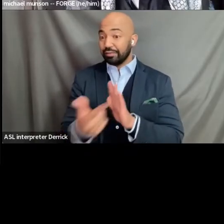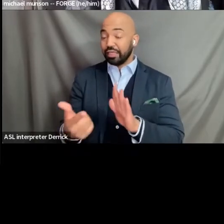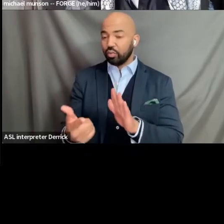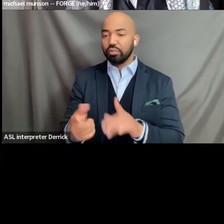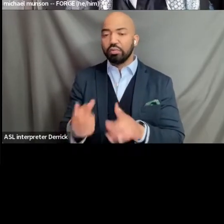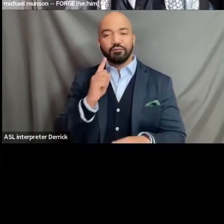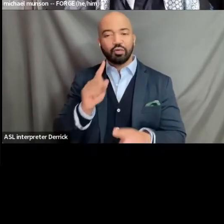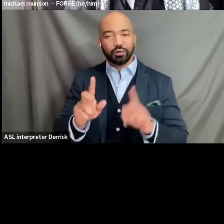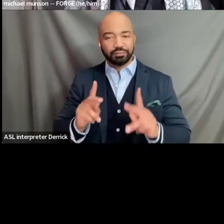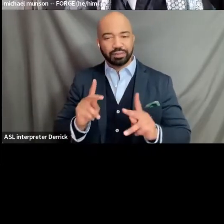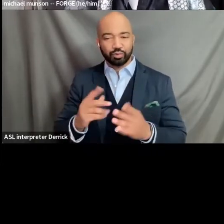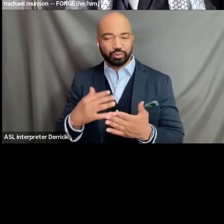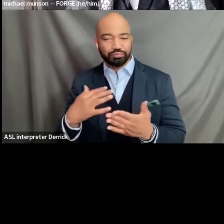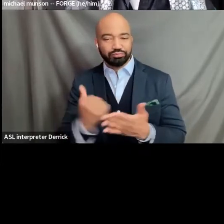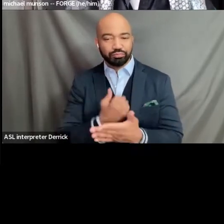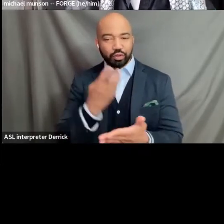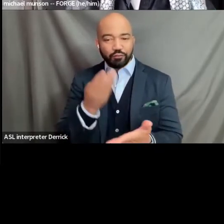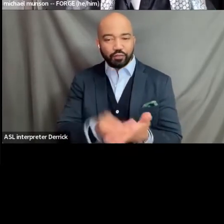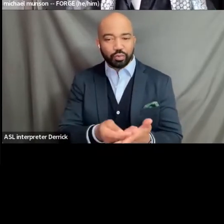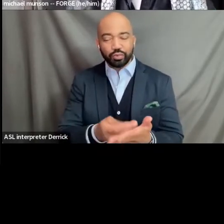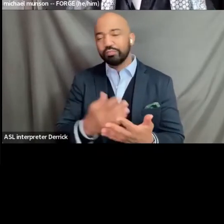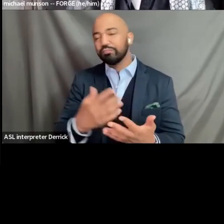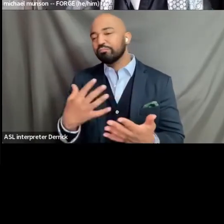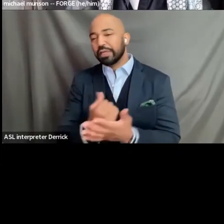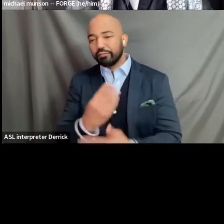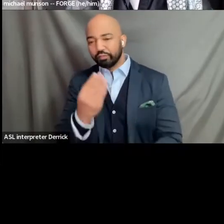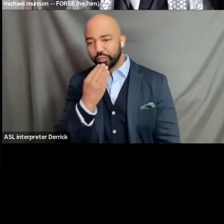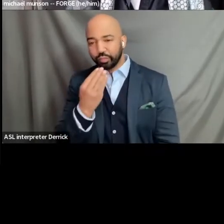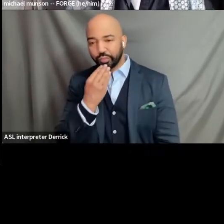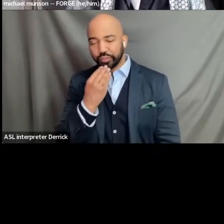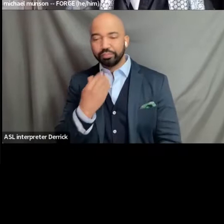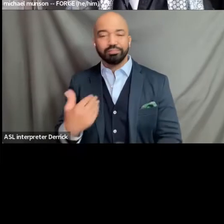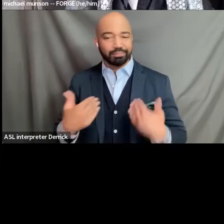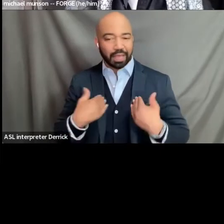We also know that some of these challenges lead to folks getting weapons